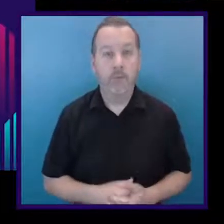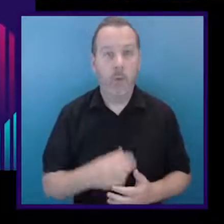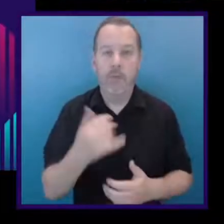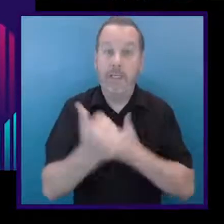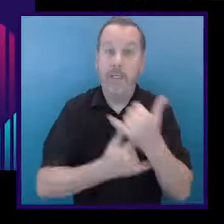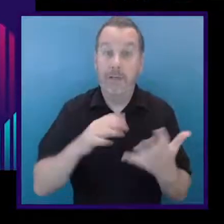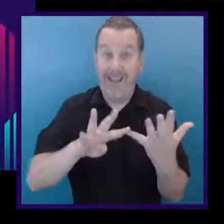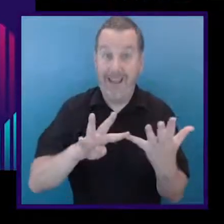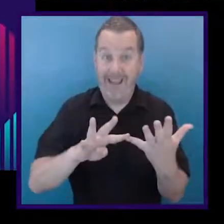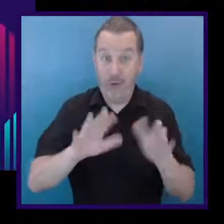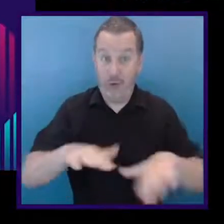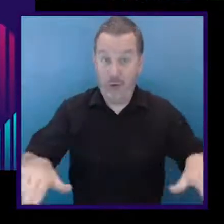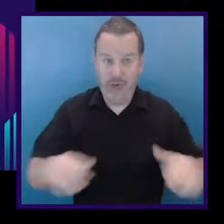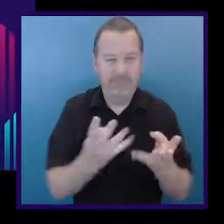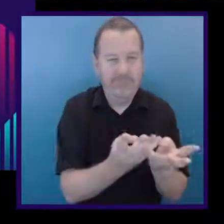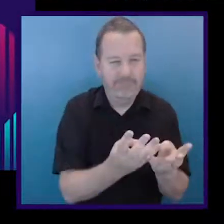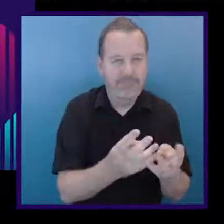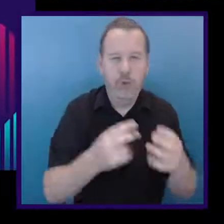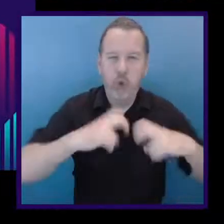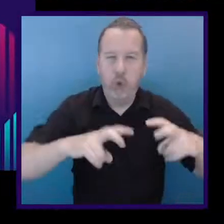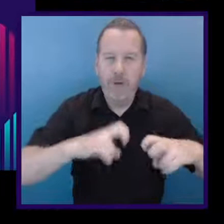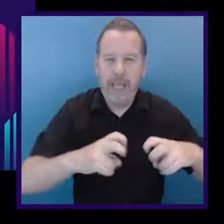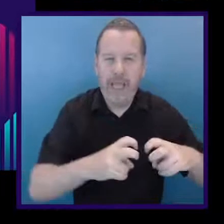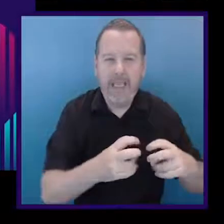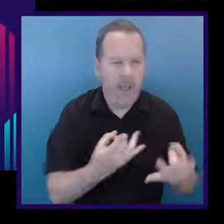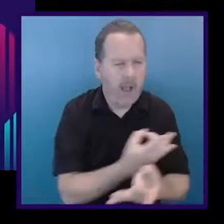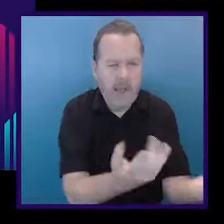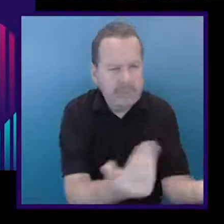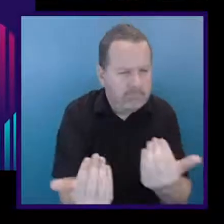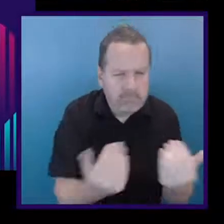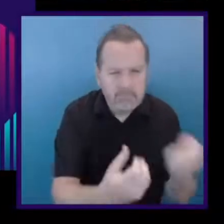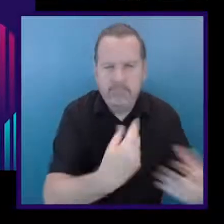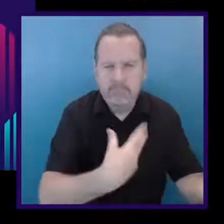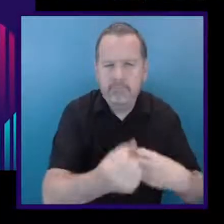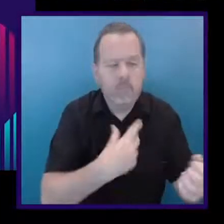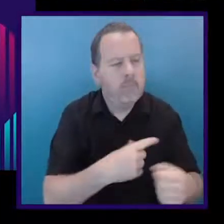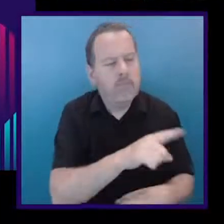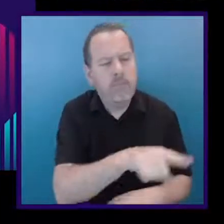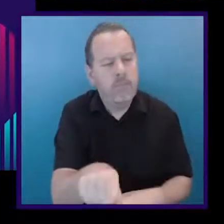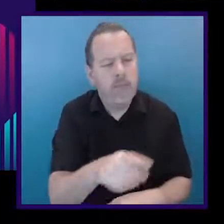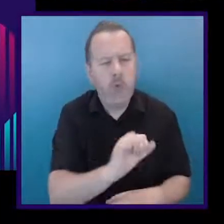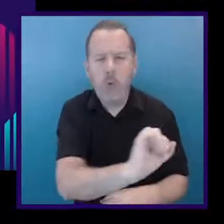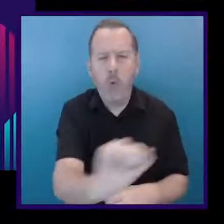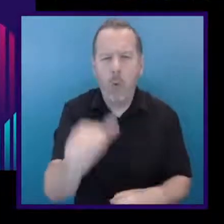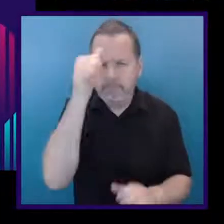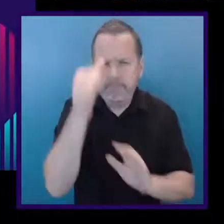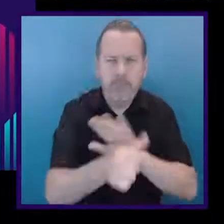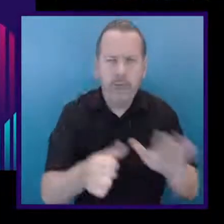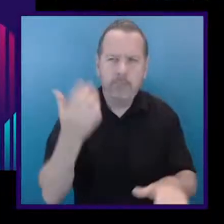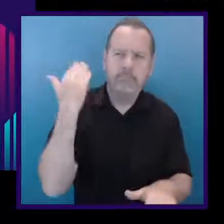survey, we asked them to think back to their own primary experience of learning the language.